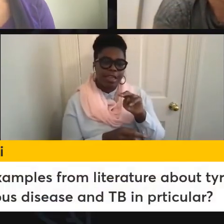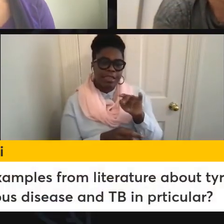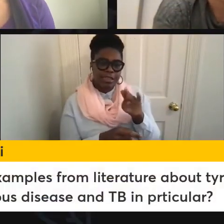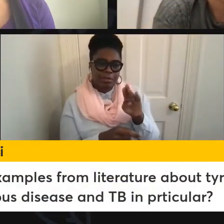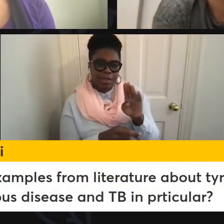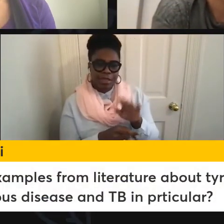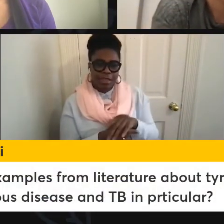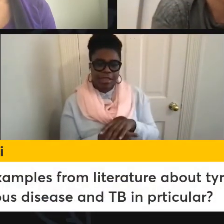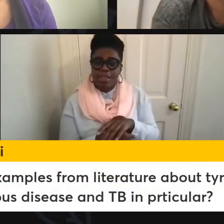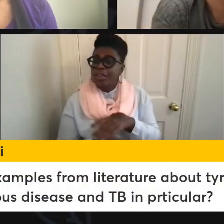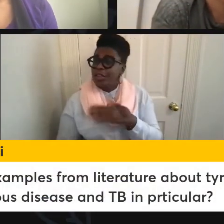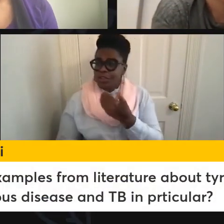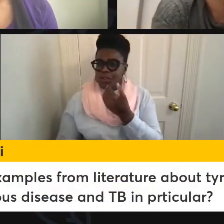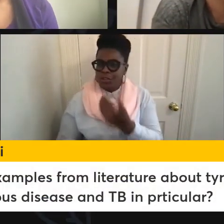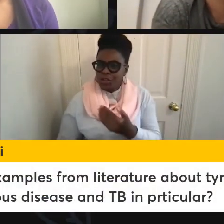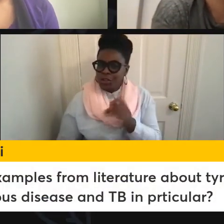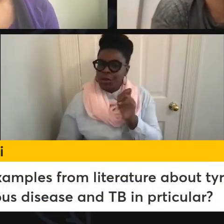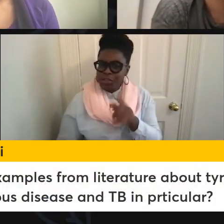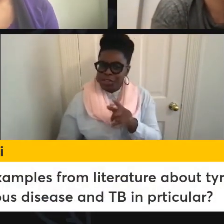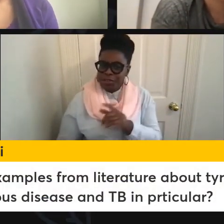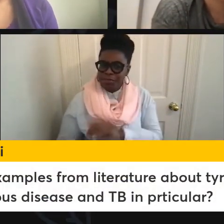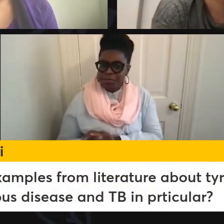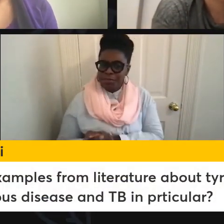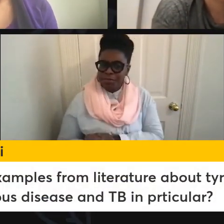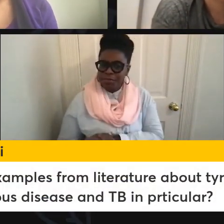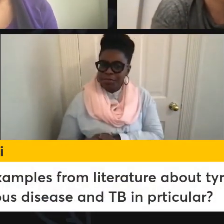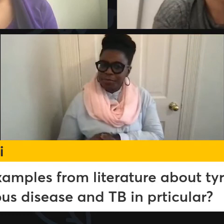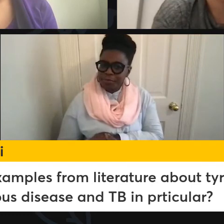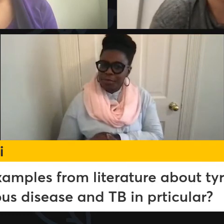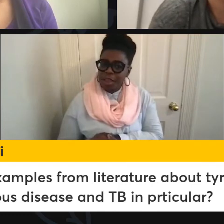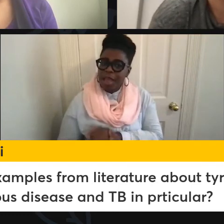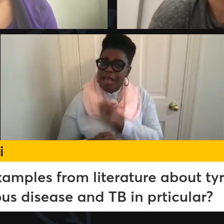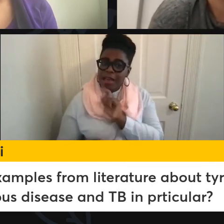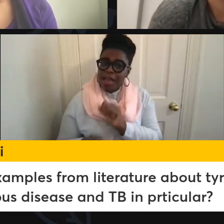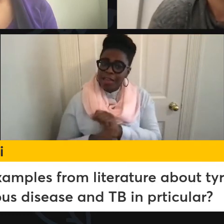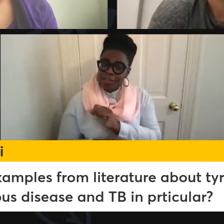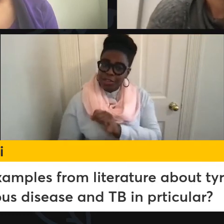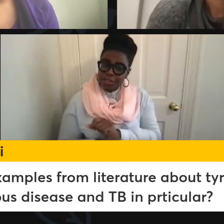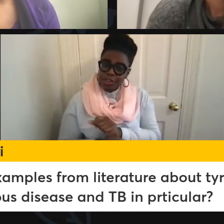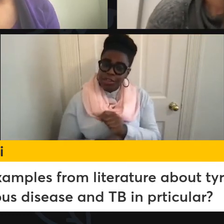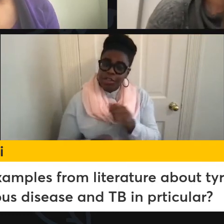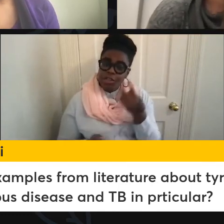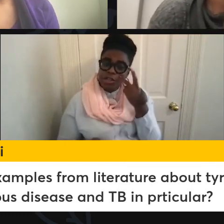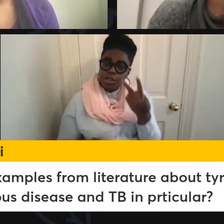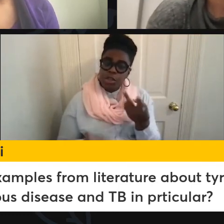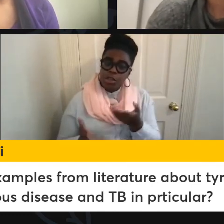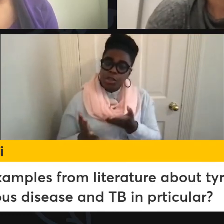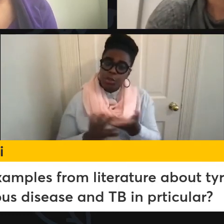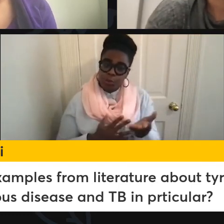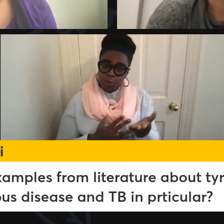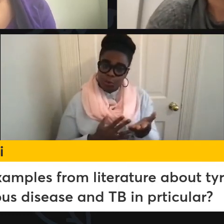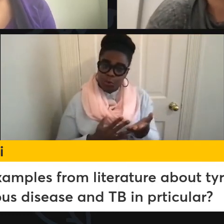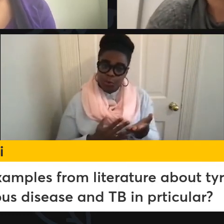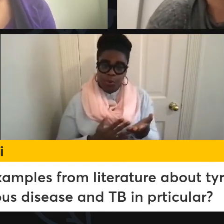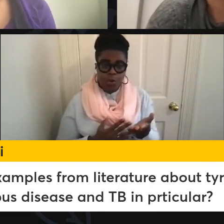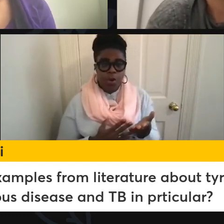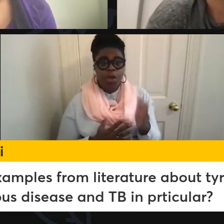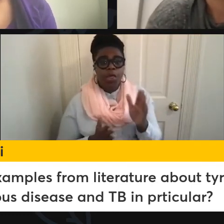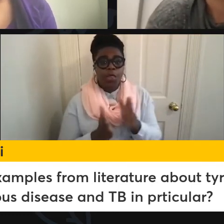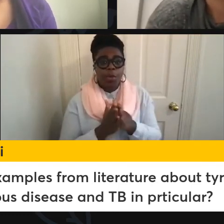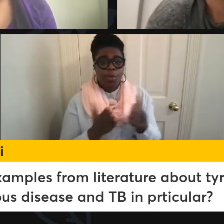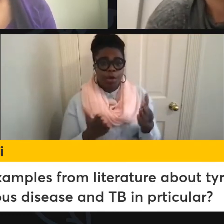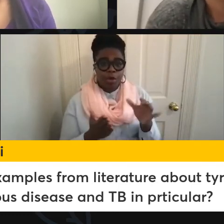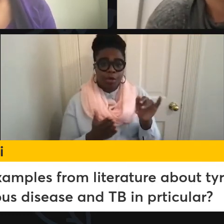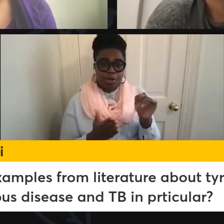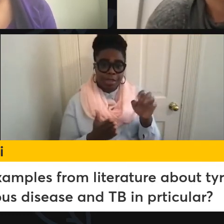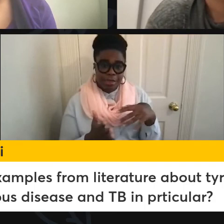Yeah, that's an excellent question. I actually look through the literature or case studies of people who have you heard